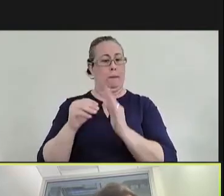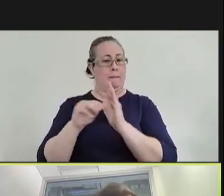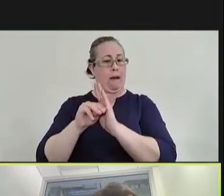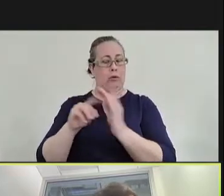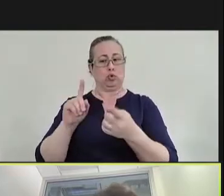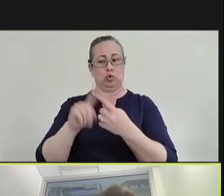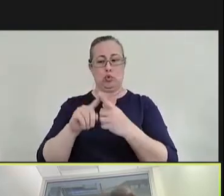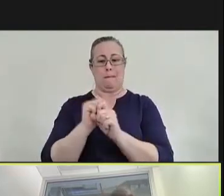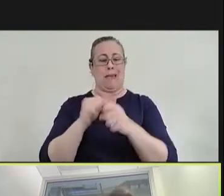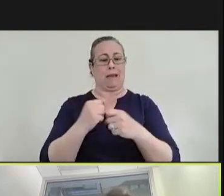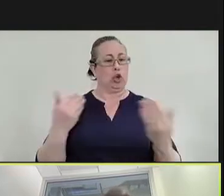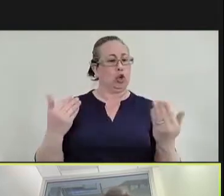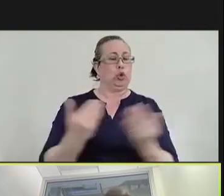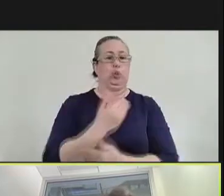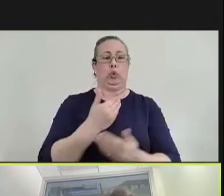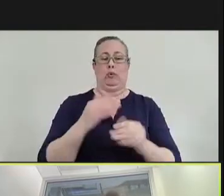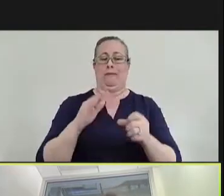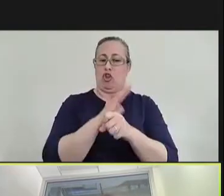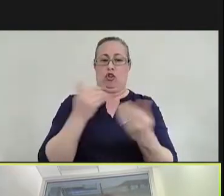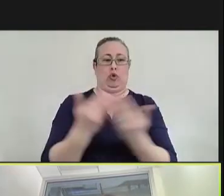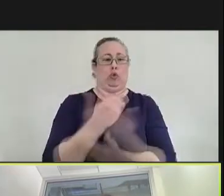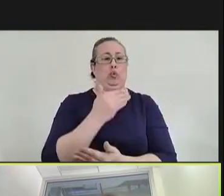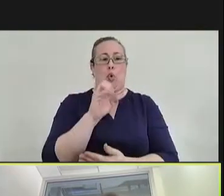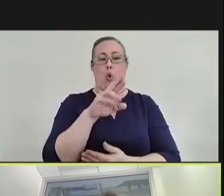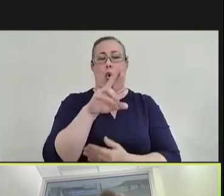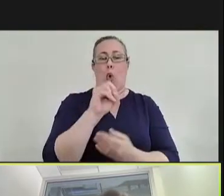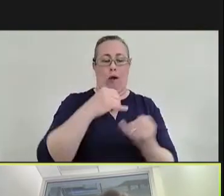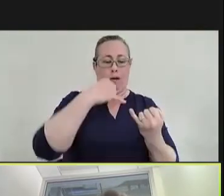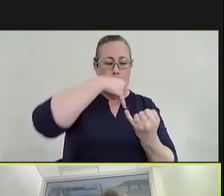new core and take away the problem, right? So, basically, the outside of the HIV envelope trimer